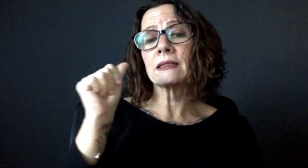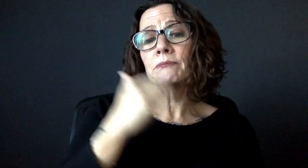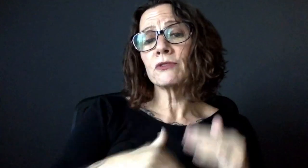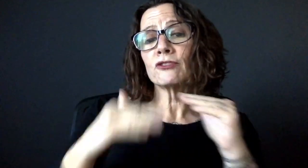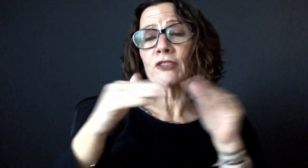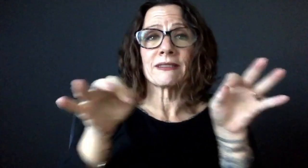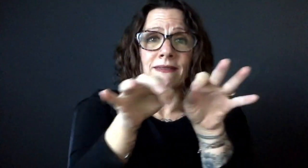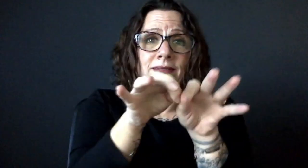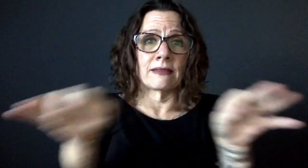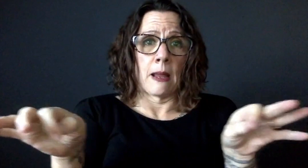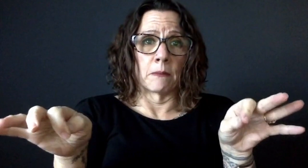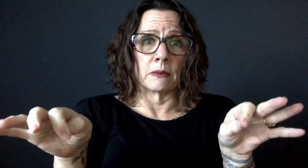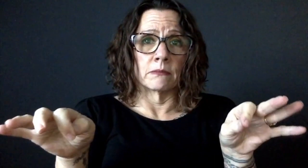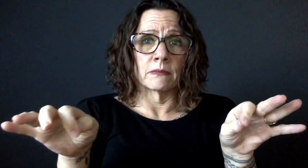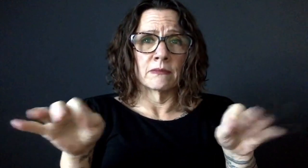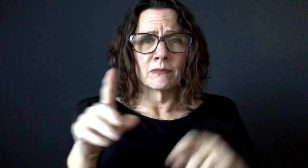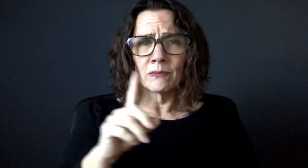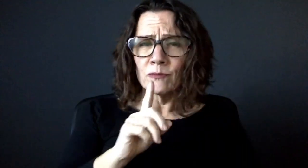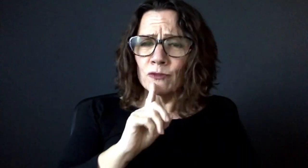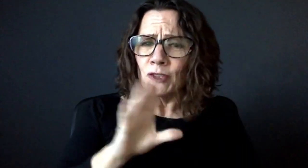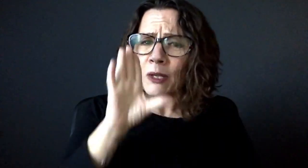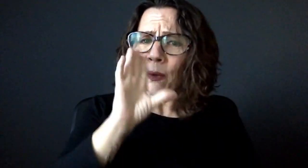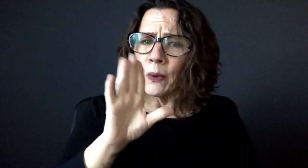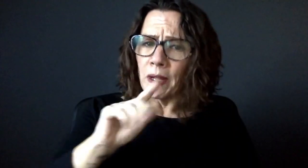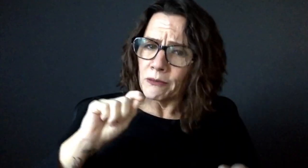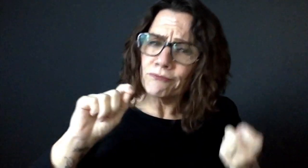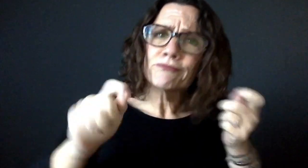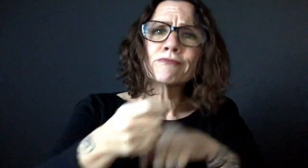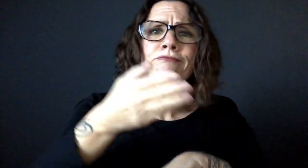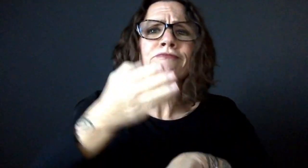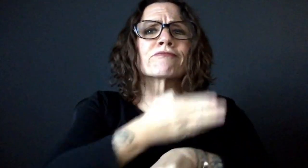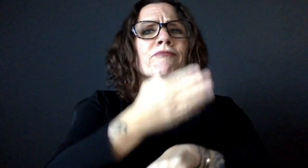a Disability Justice statement, which will certainly be different